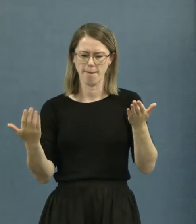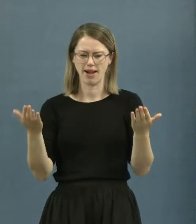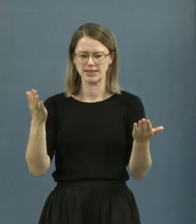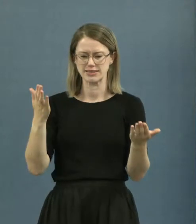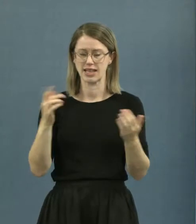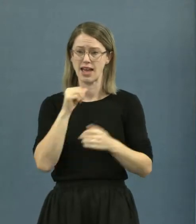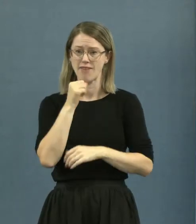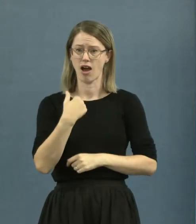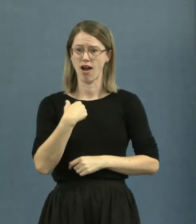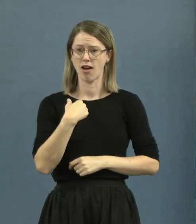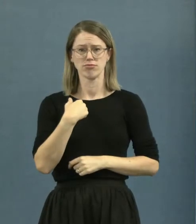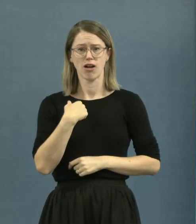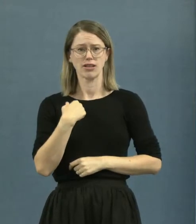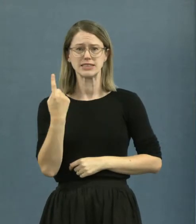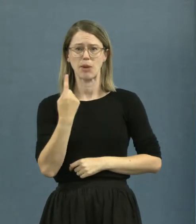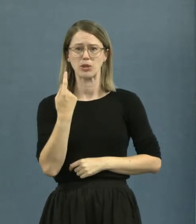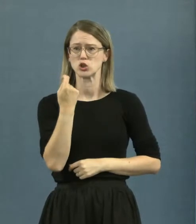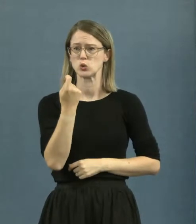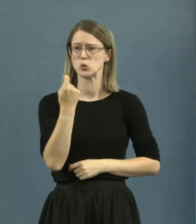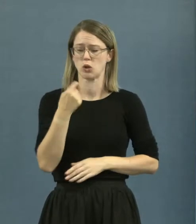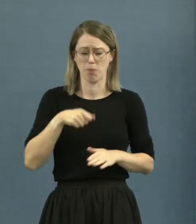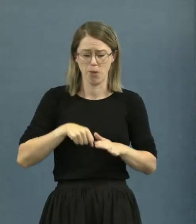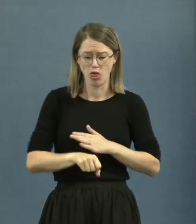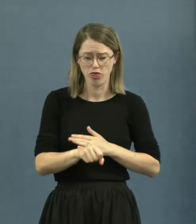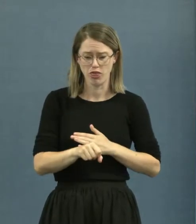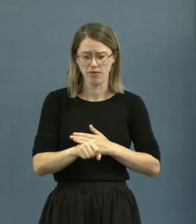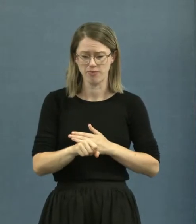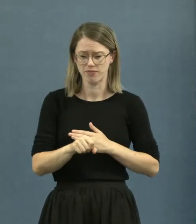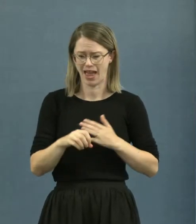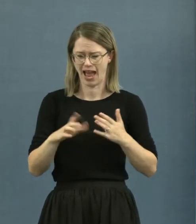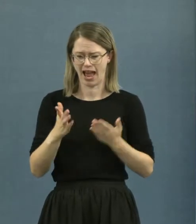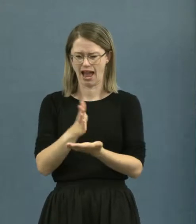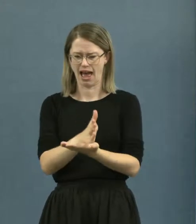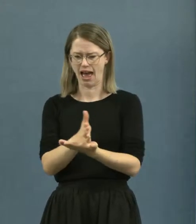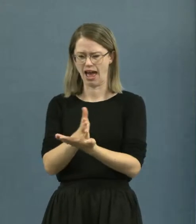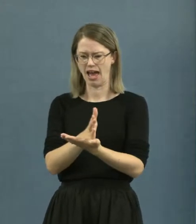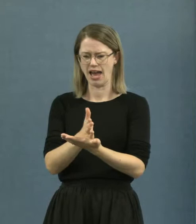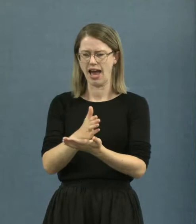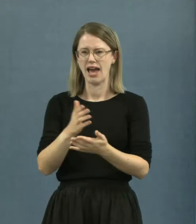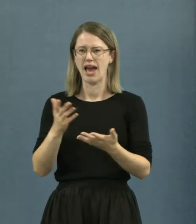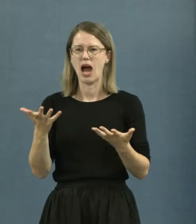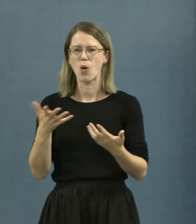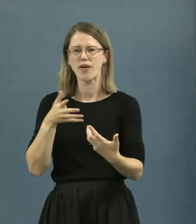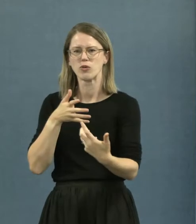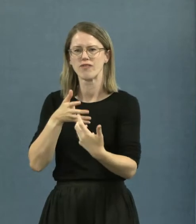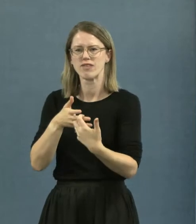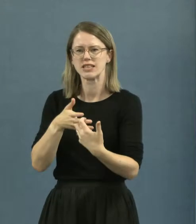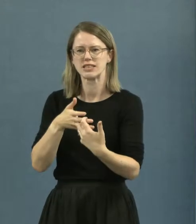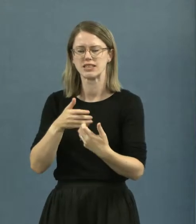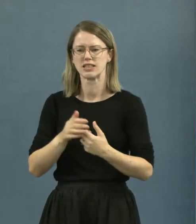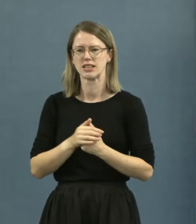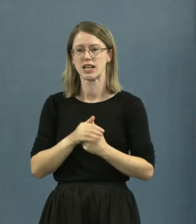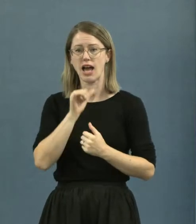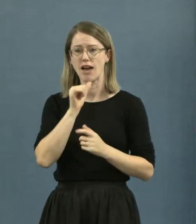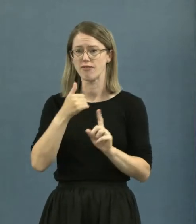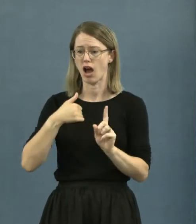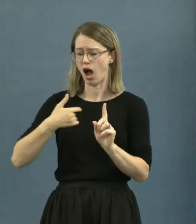hospitals. Where do people who are about to...or who are